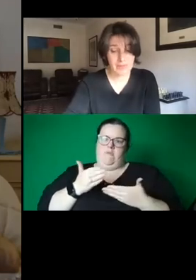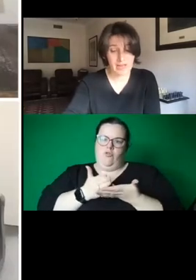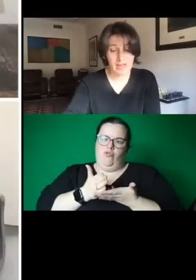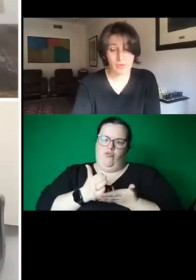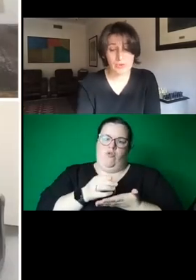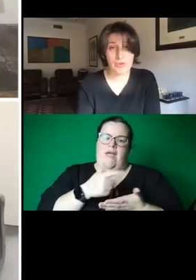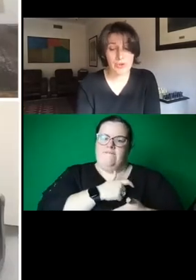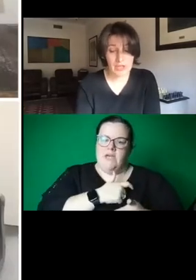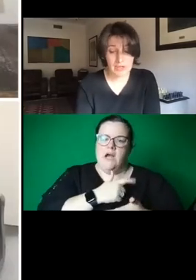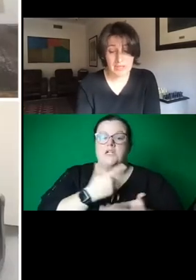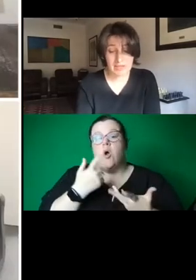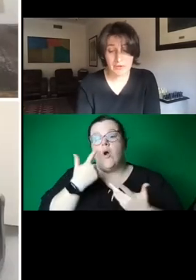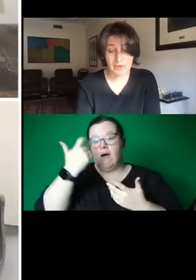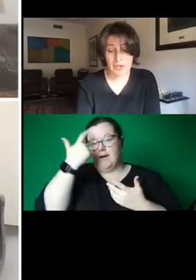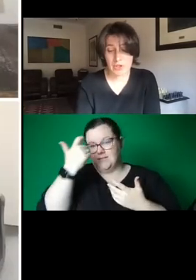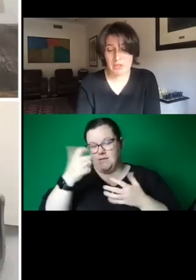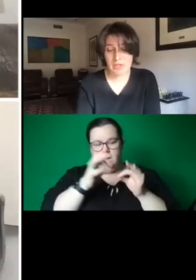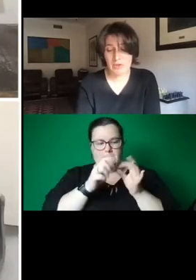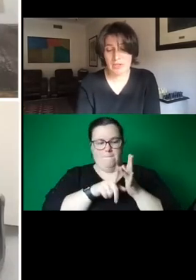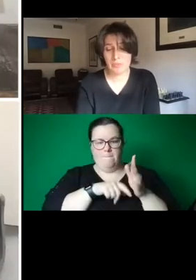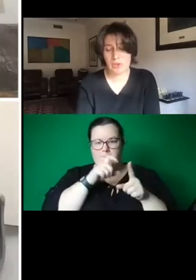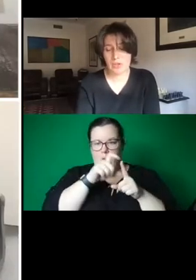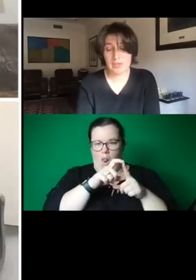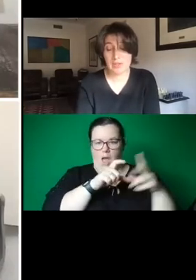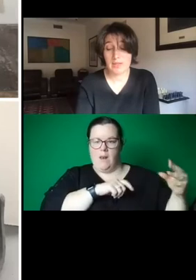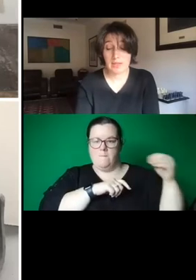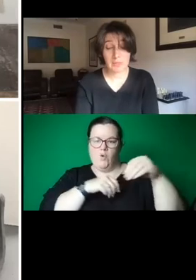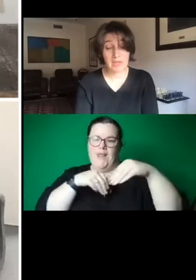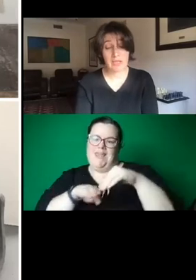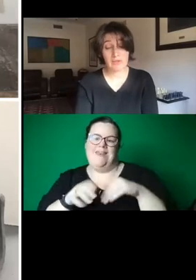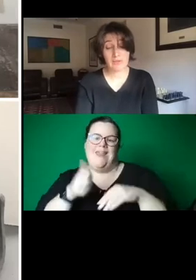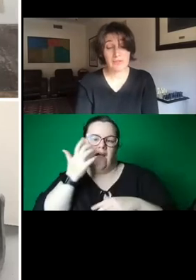and also turning domestic furniture and piano into the bollards thinking about how the fear